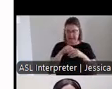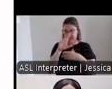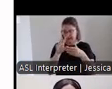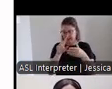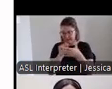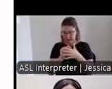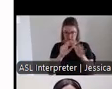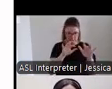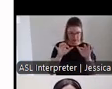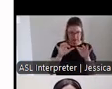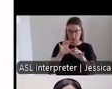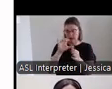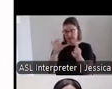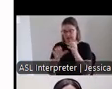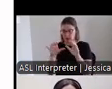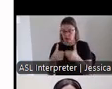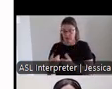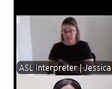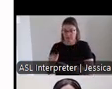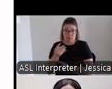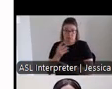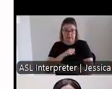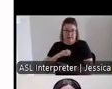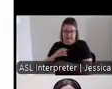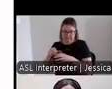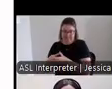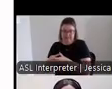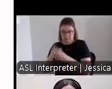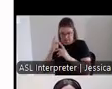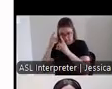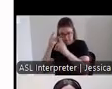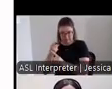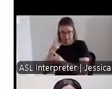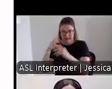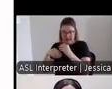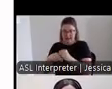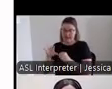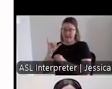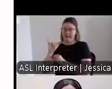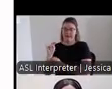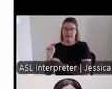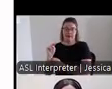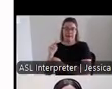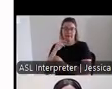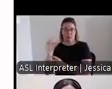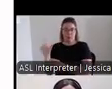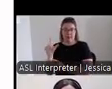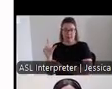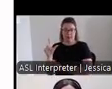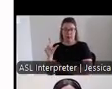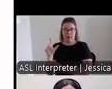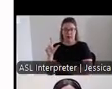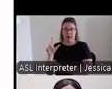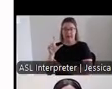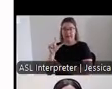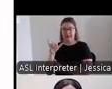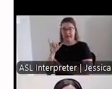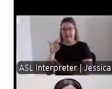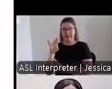a subgroup of four people was created with the goal of adding icons to the library's LibApps A to Z list.